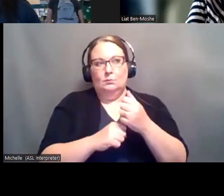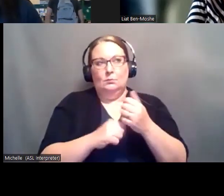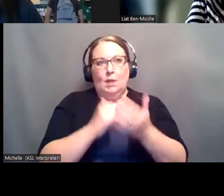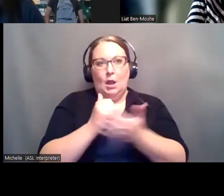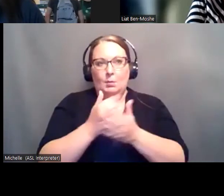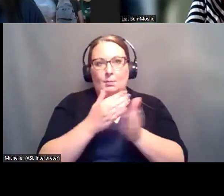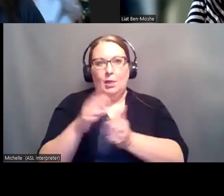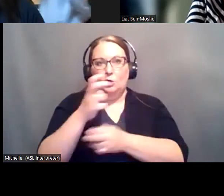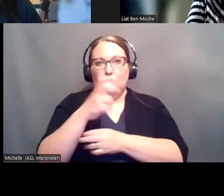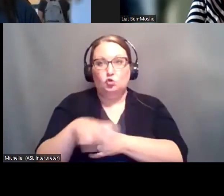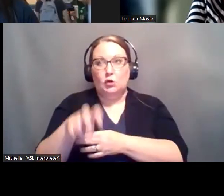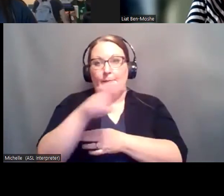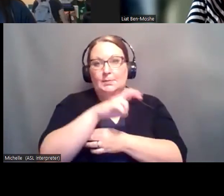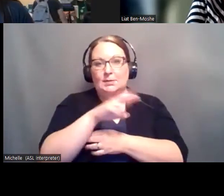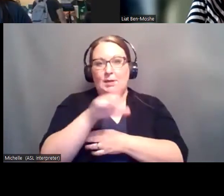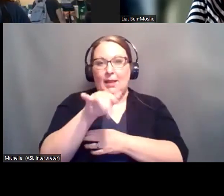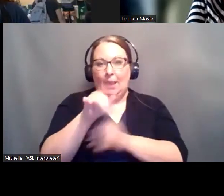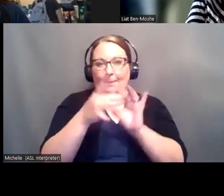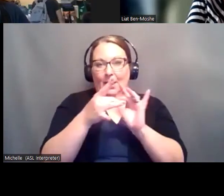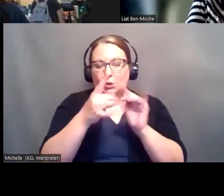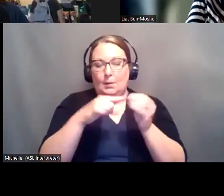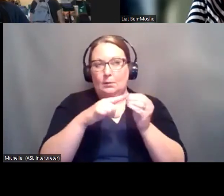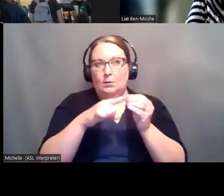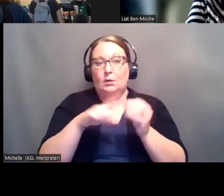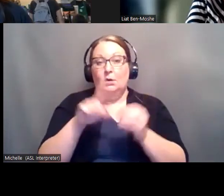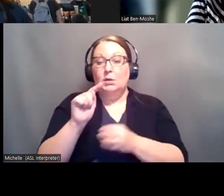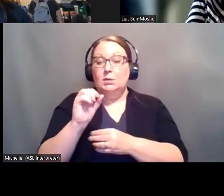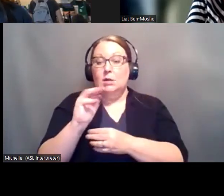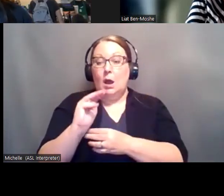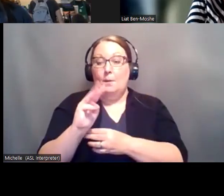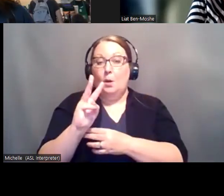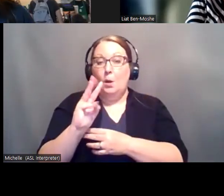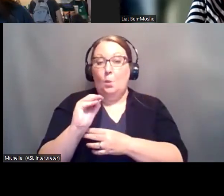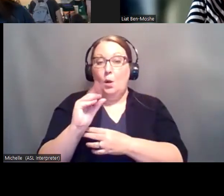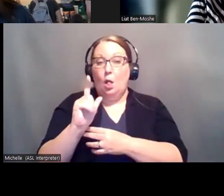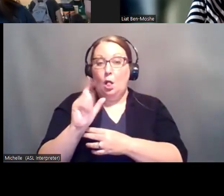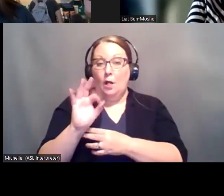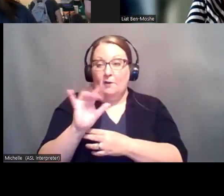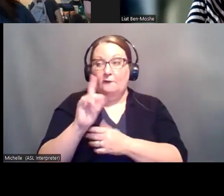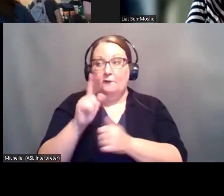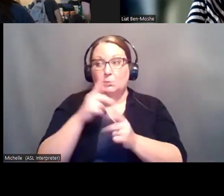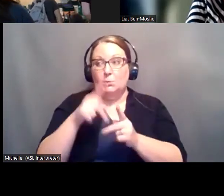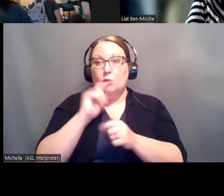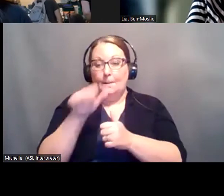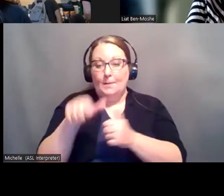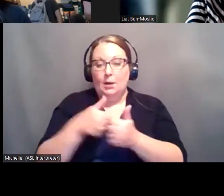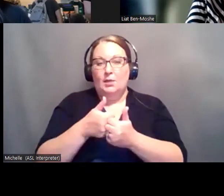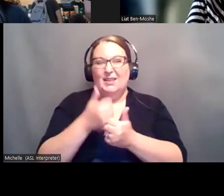Tom Wolfe, who was the first person to really be behind this, who was then senior vice president